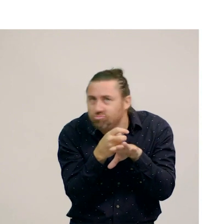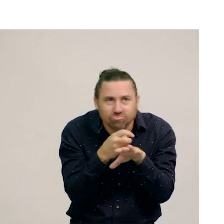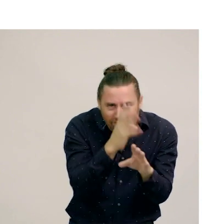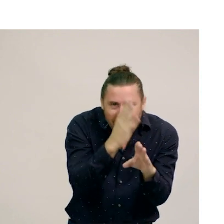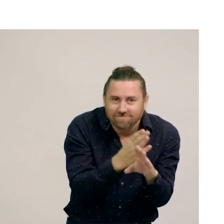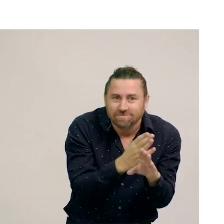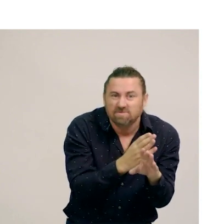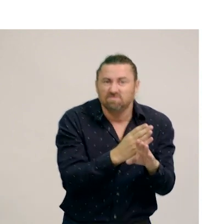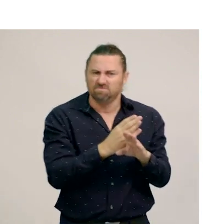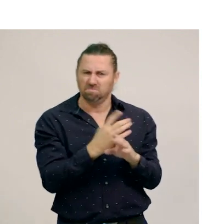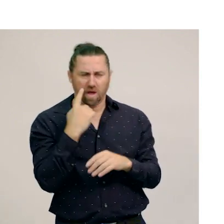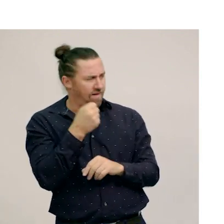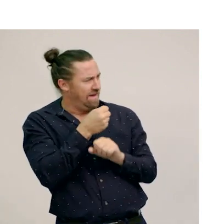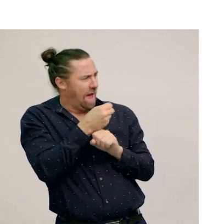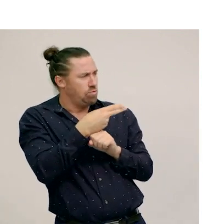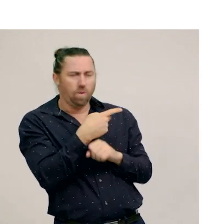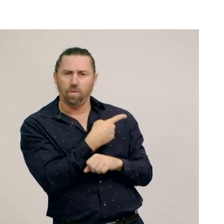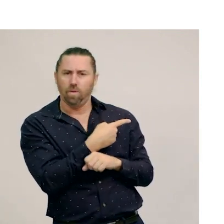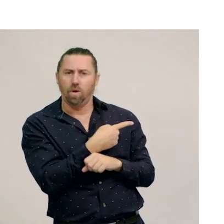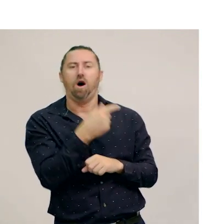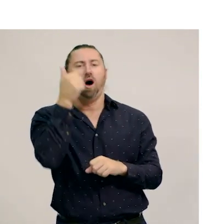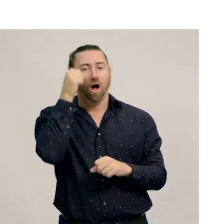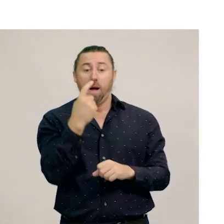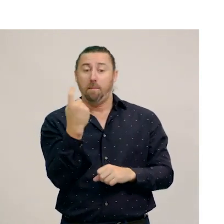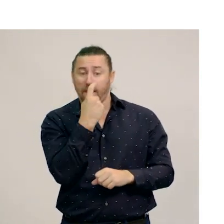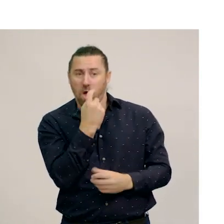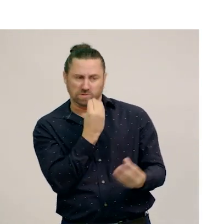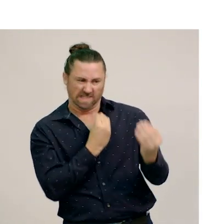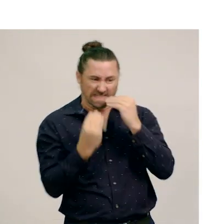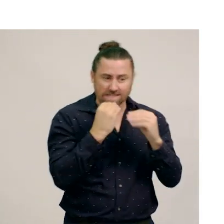We can draw an arrow between the organisms to show their feeding relationship.